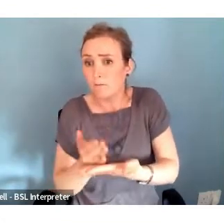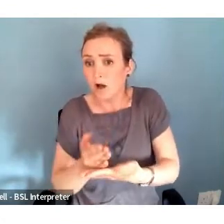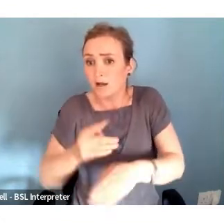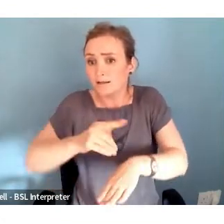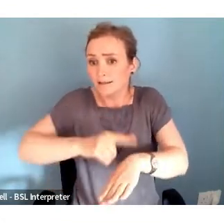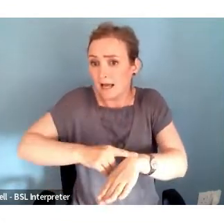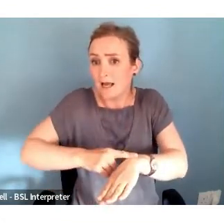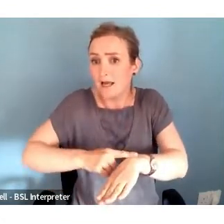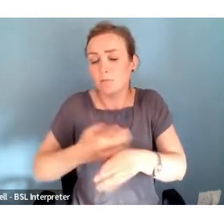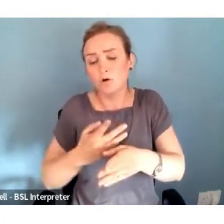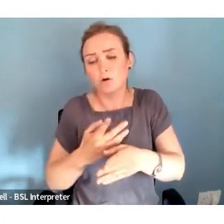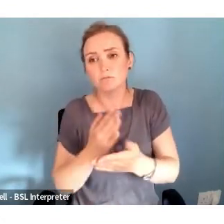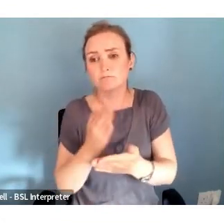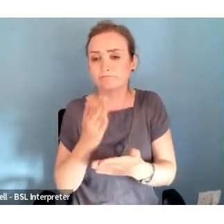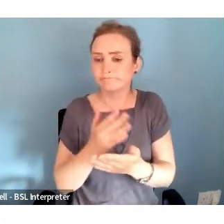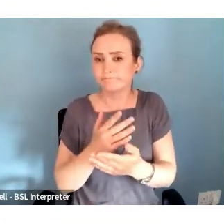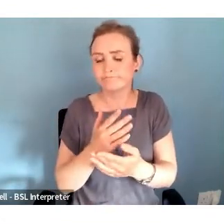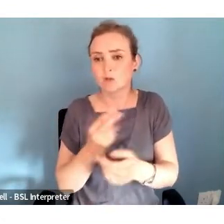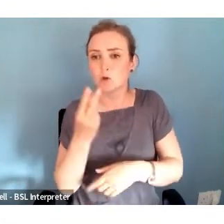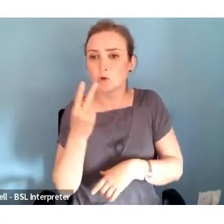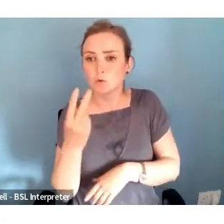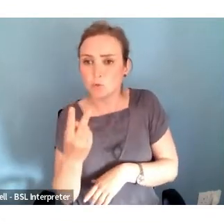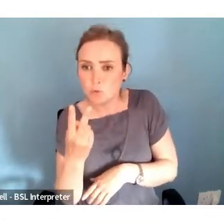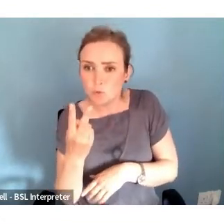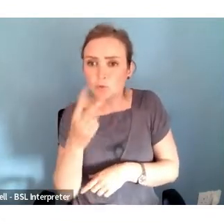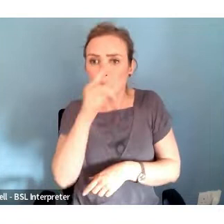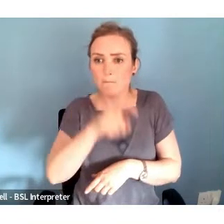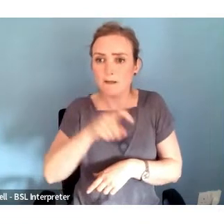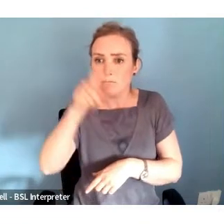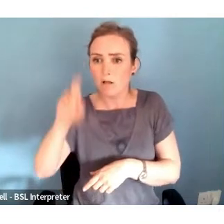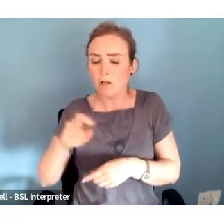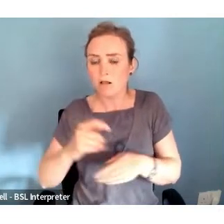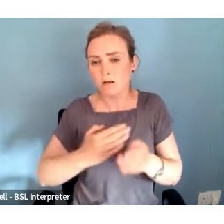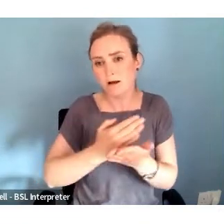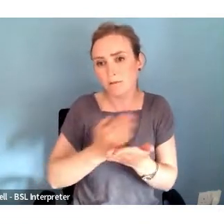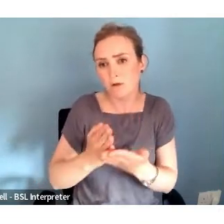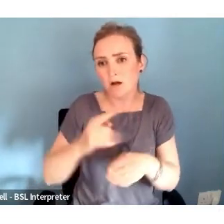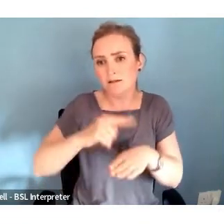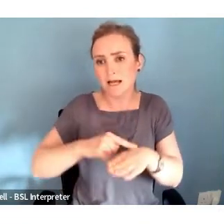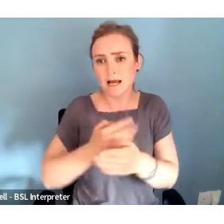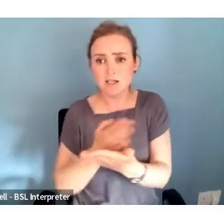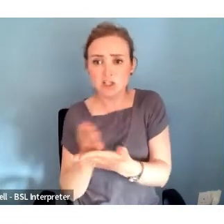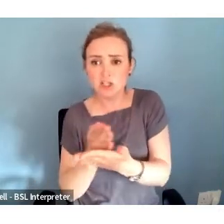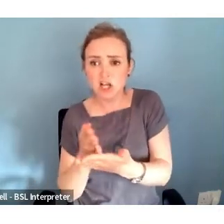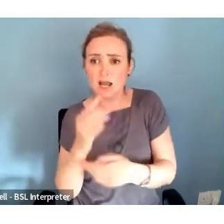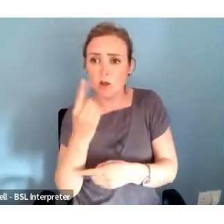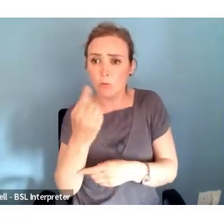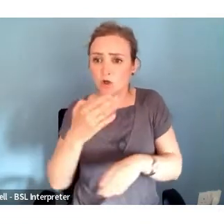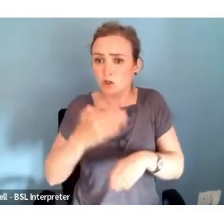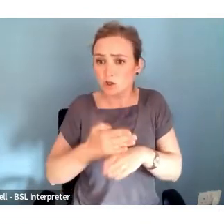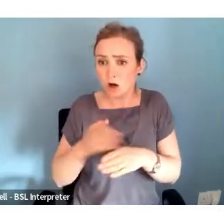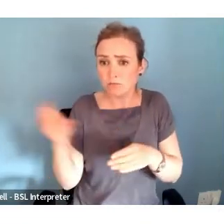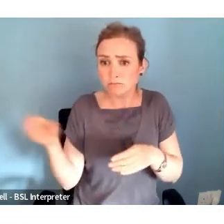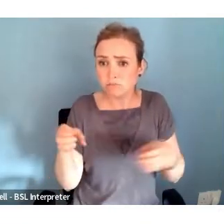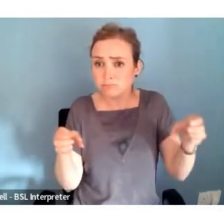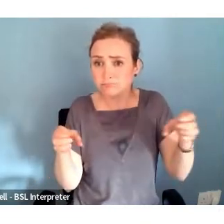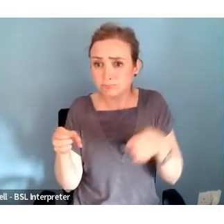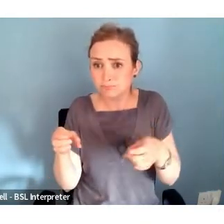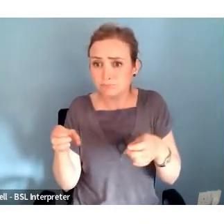share it so it's two-part-type people? Then thinking about the new skills that you need that emerged